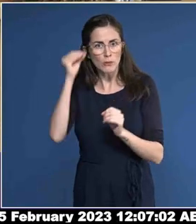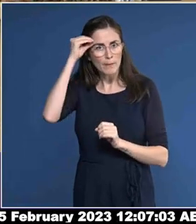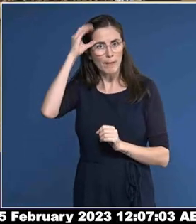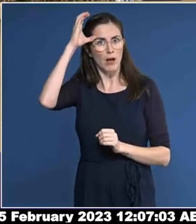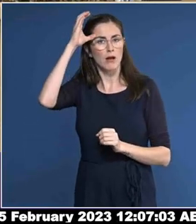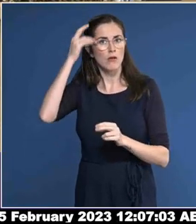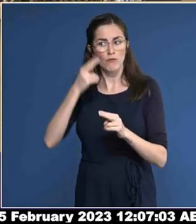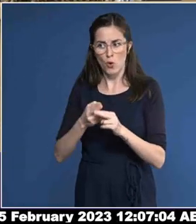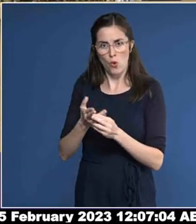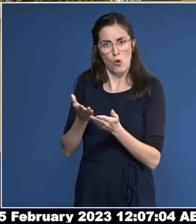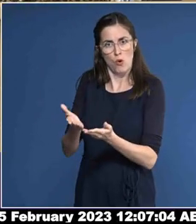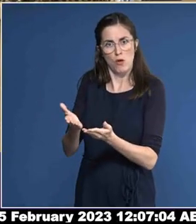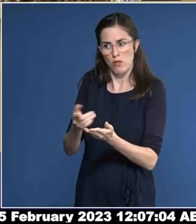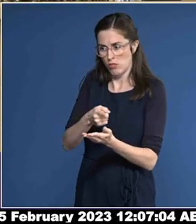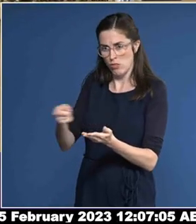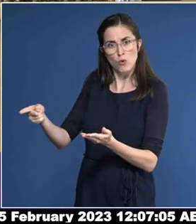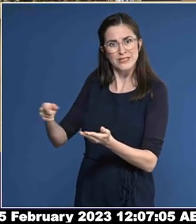workers who work closely with children?